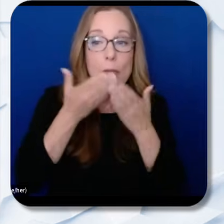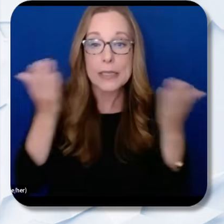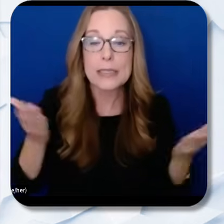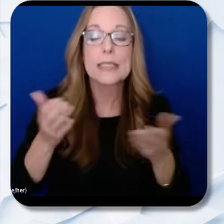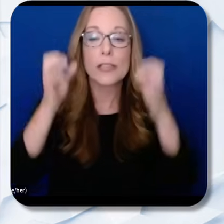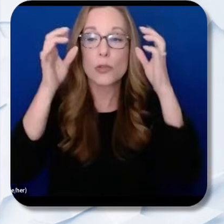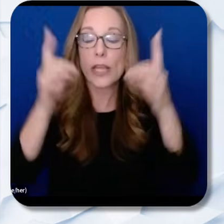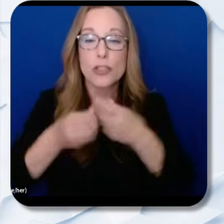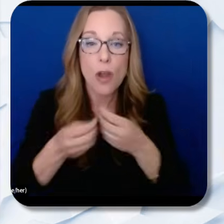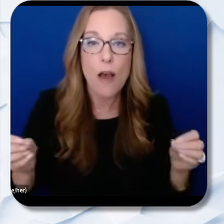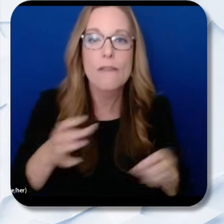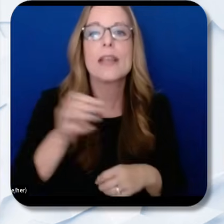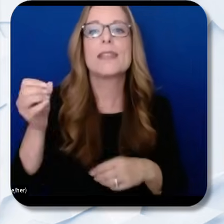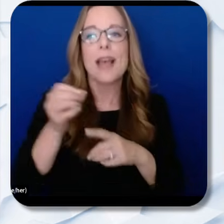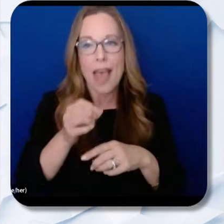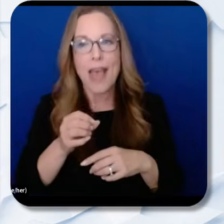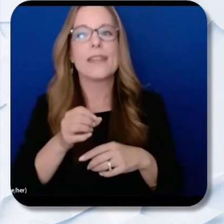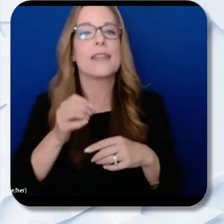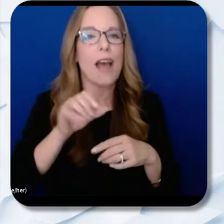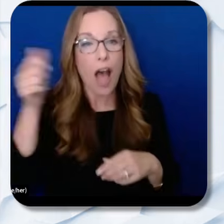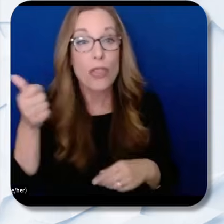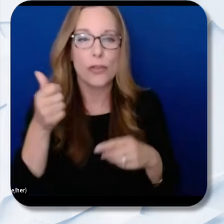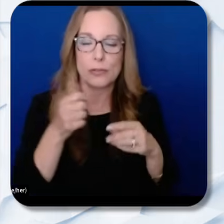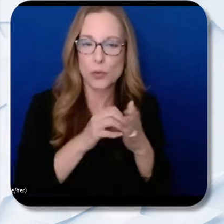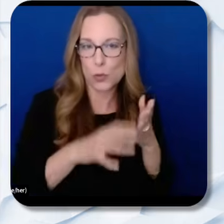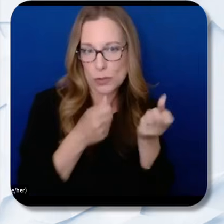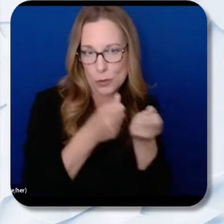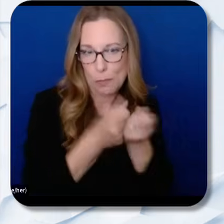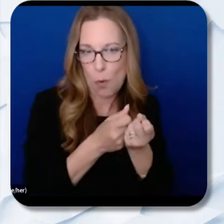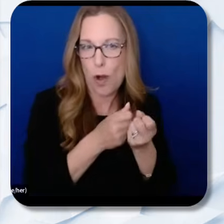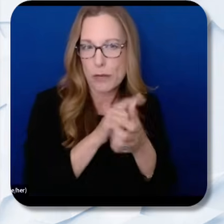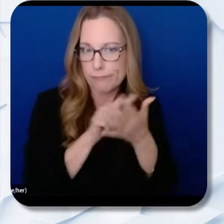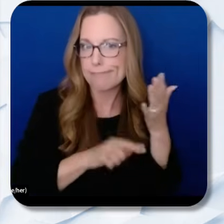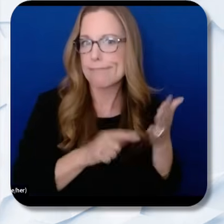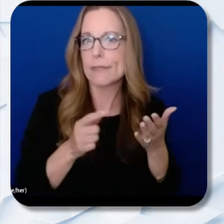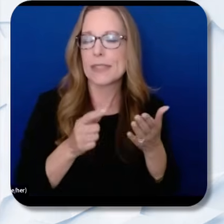initiatives designed to remove barriers to learning for our most vulnerable students.